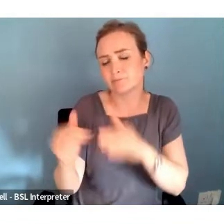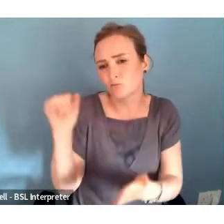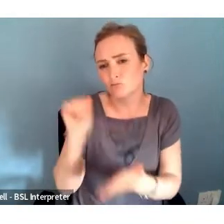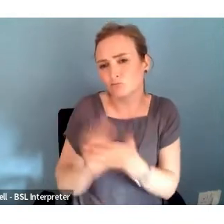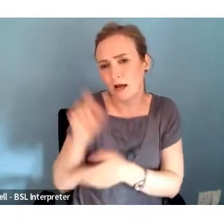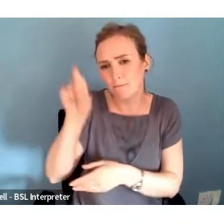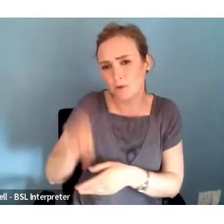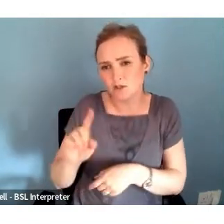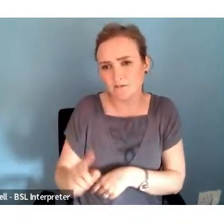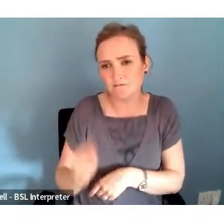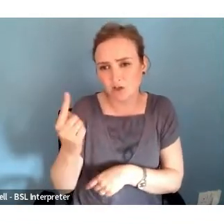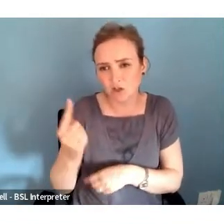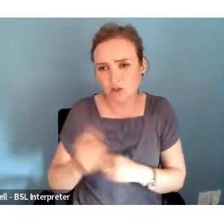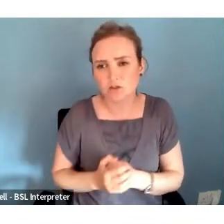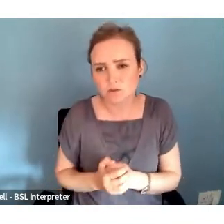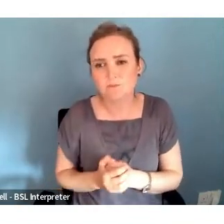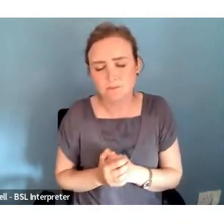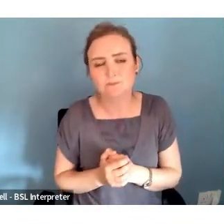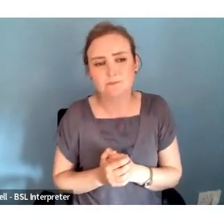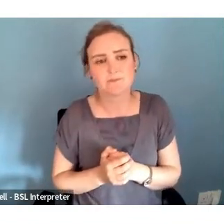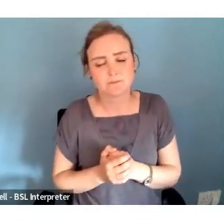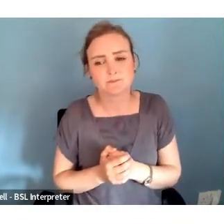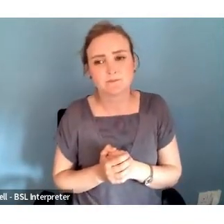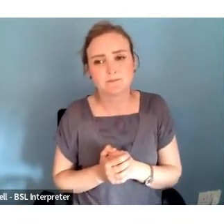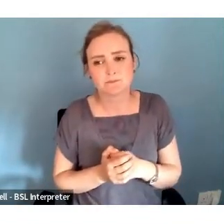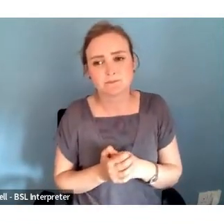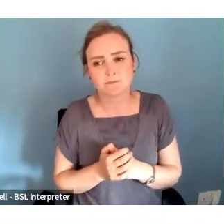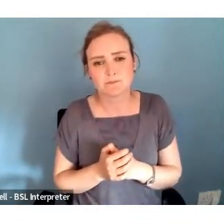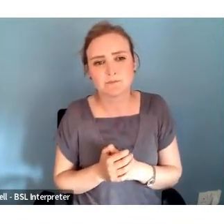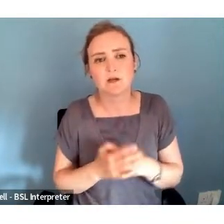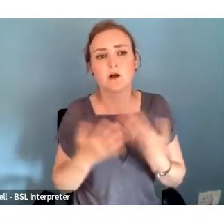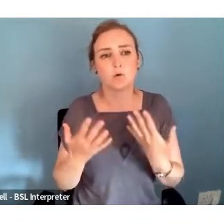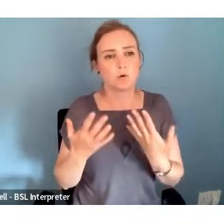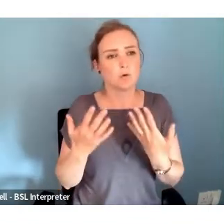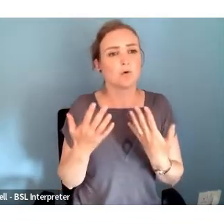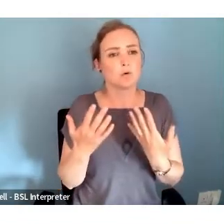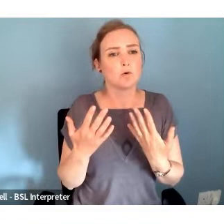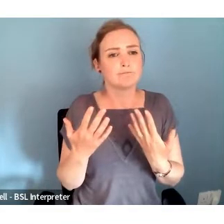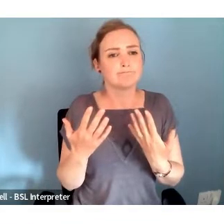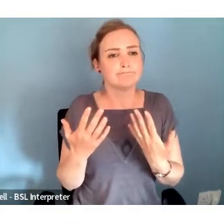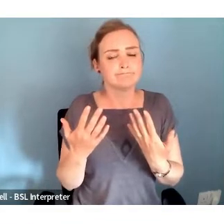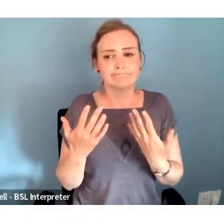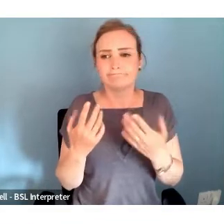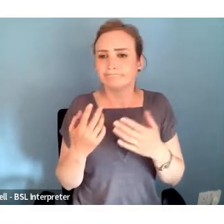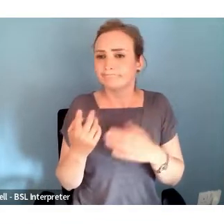, could be done part-time. Then remote work. For me, this is something we should